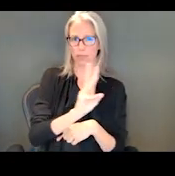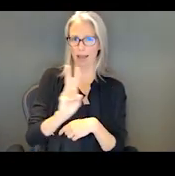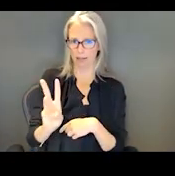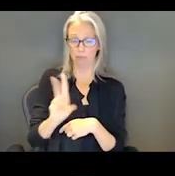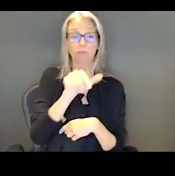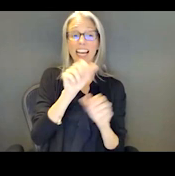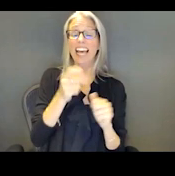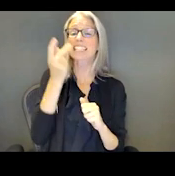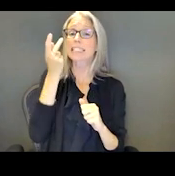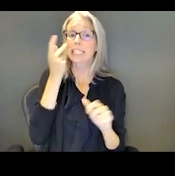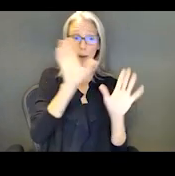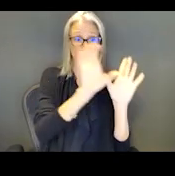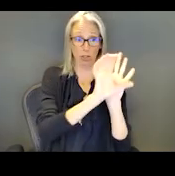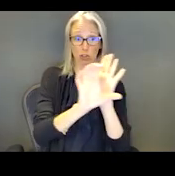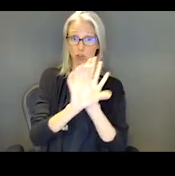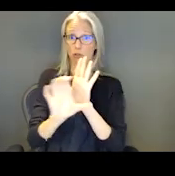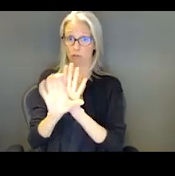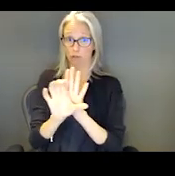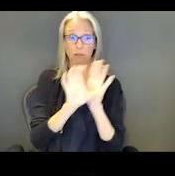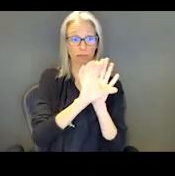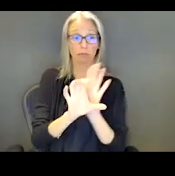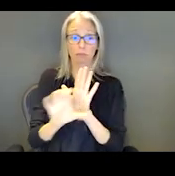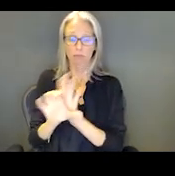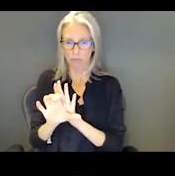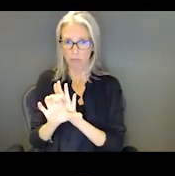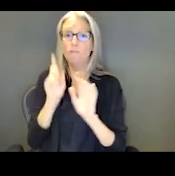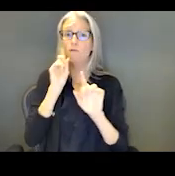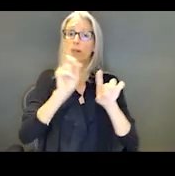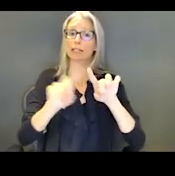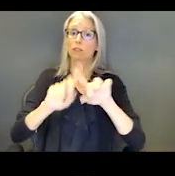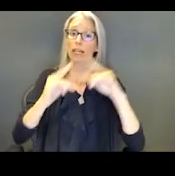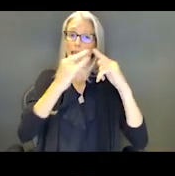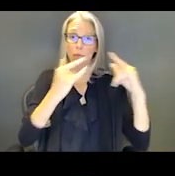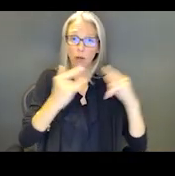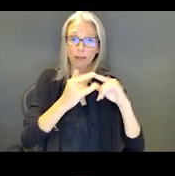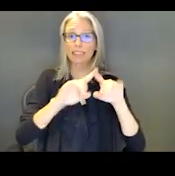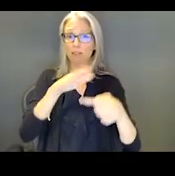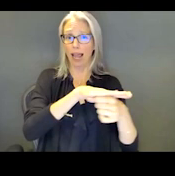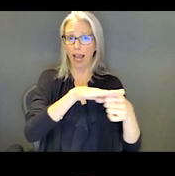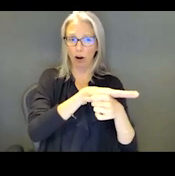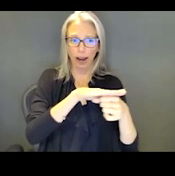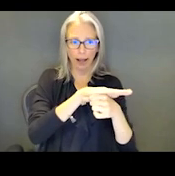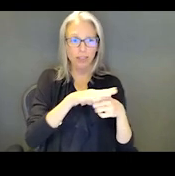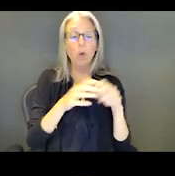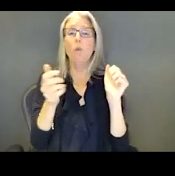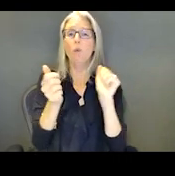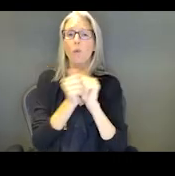a broad description of each category such as exterior pathways and campsites using objective standards data.